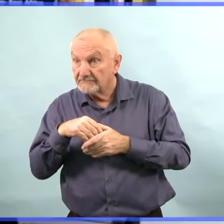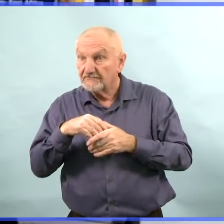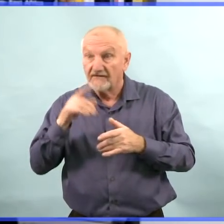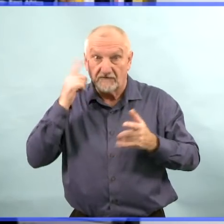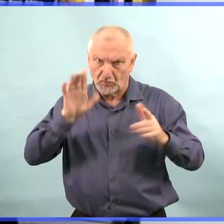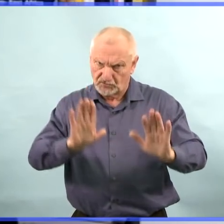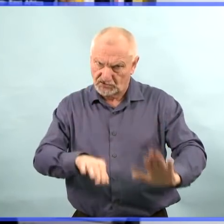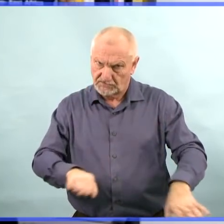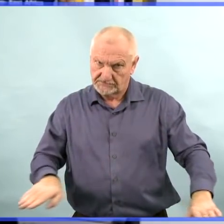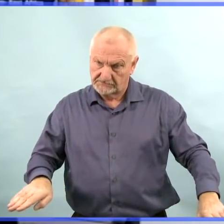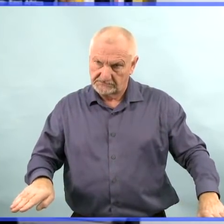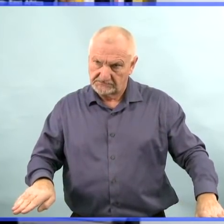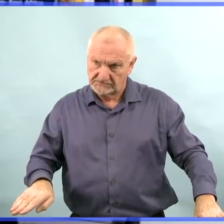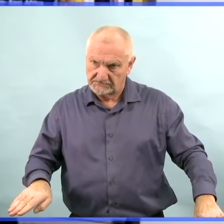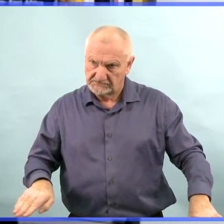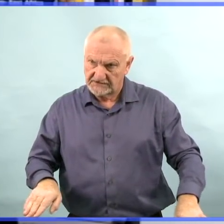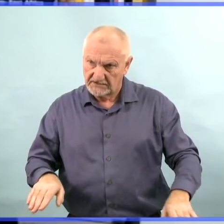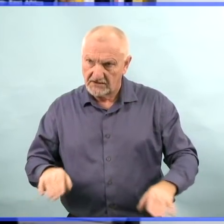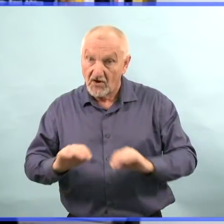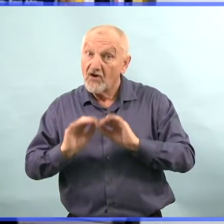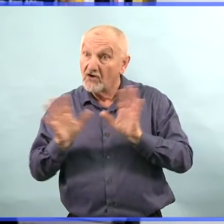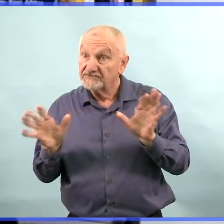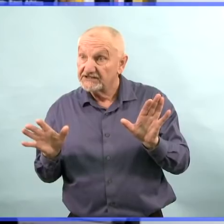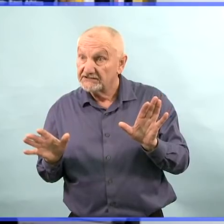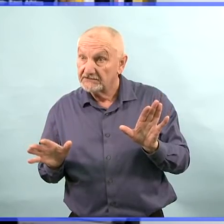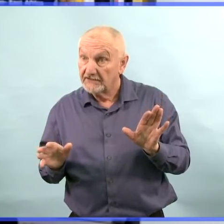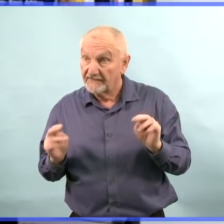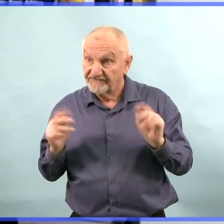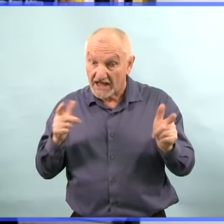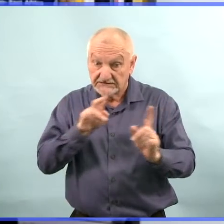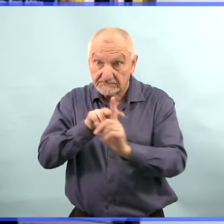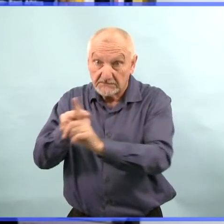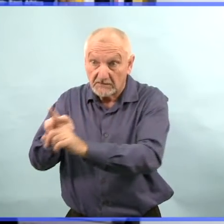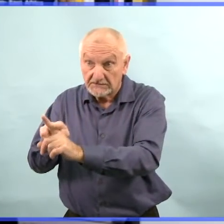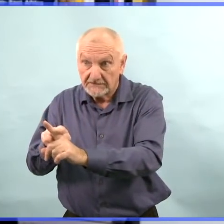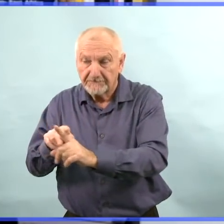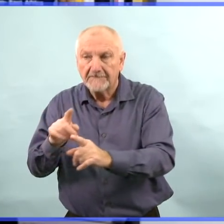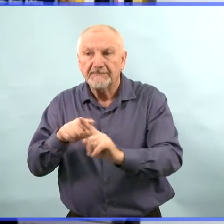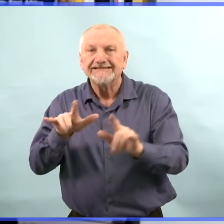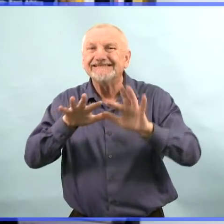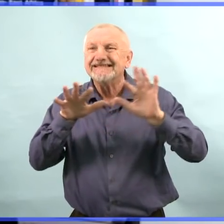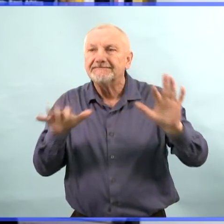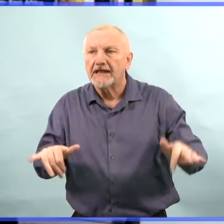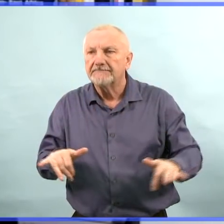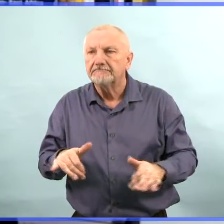obviously we still want to be as fast as possible but it's even more important that this not be a